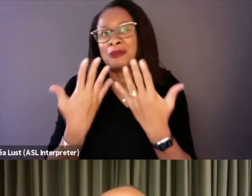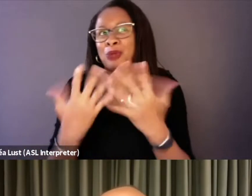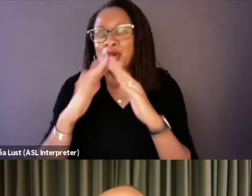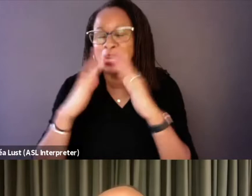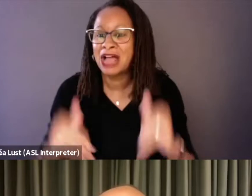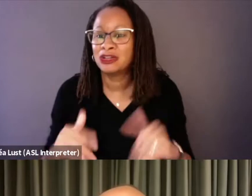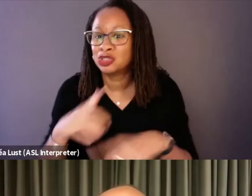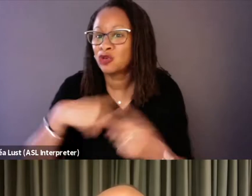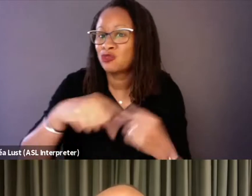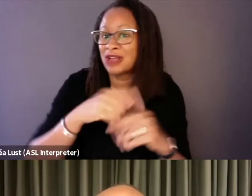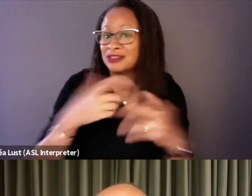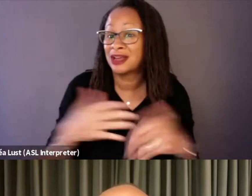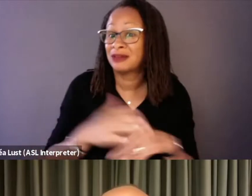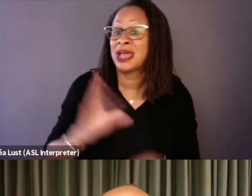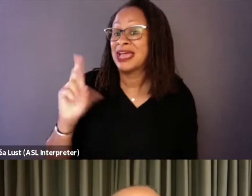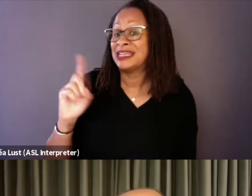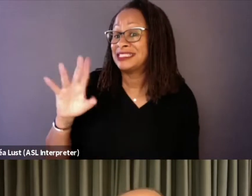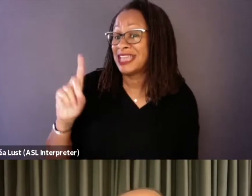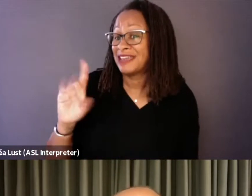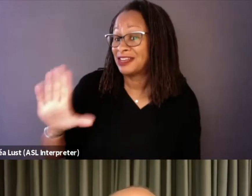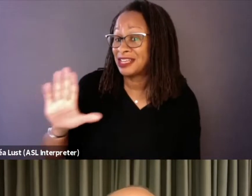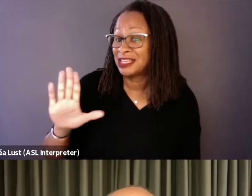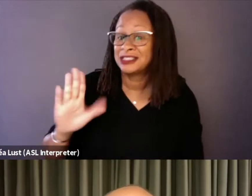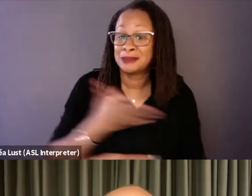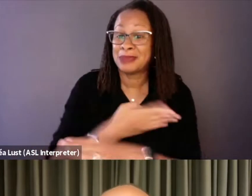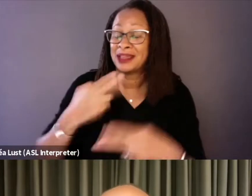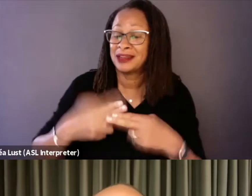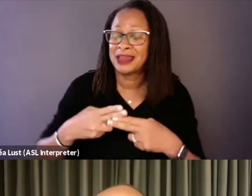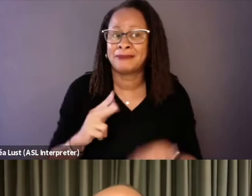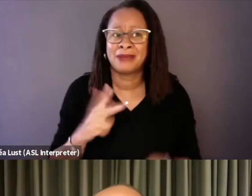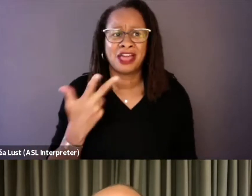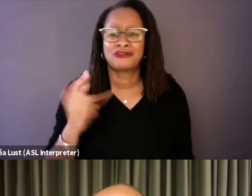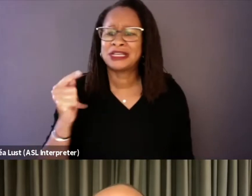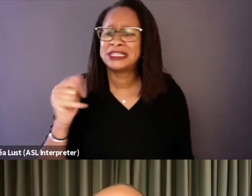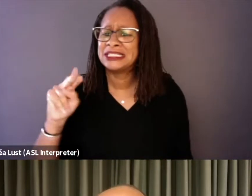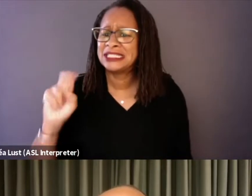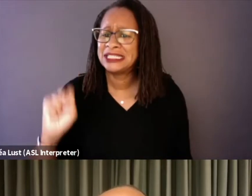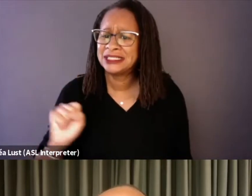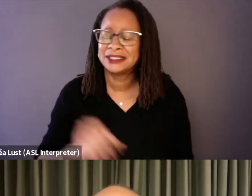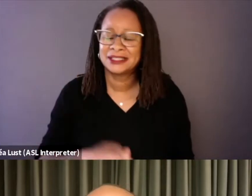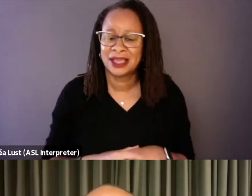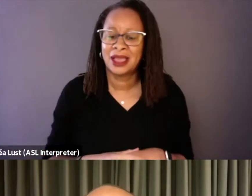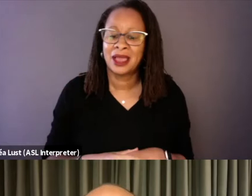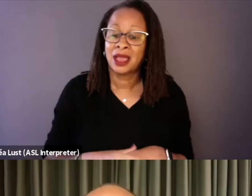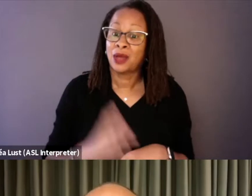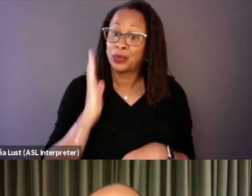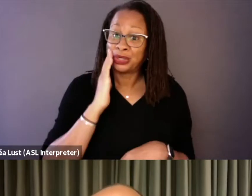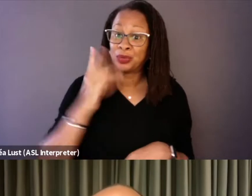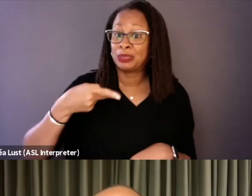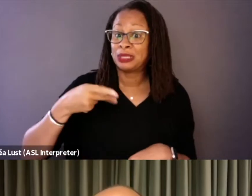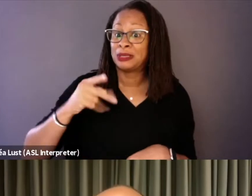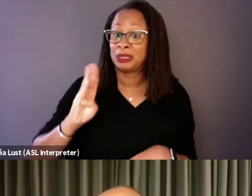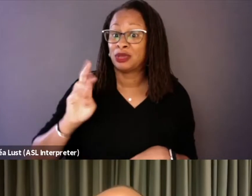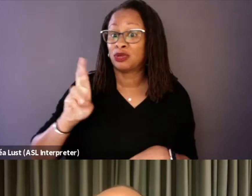So in some ways it was very personal story. And also we knew PPOW, the gallery that represent all of his work.